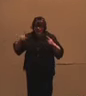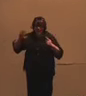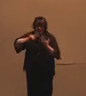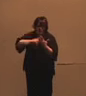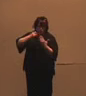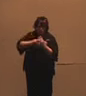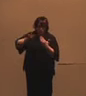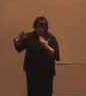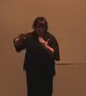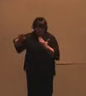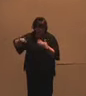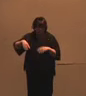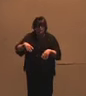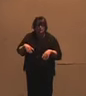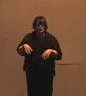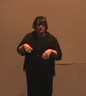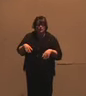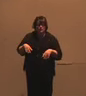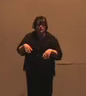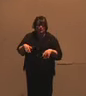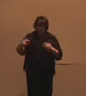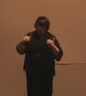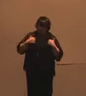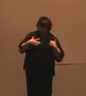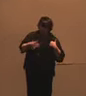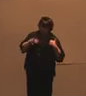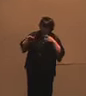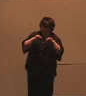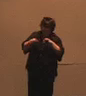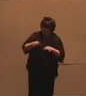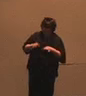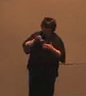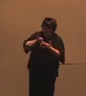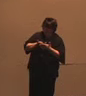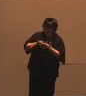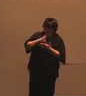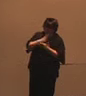And I'd like to explain that point a little bit more.